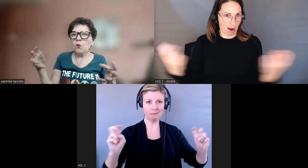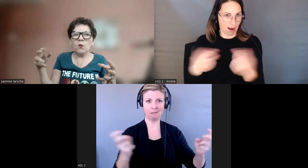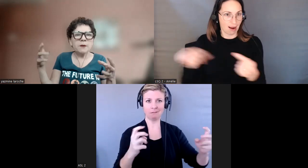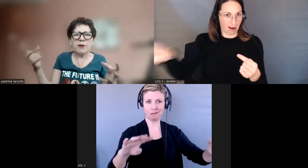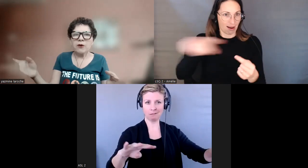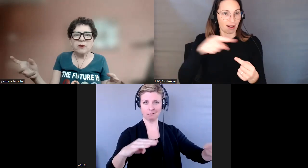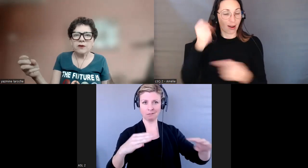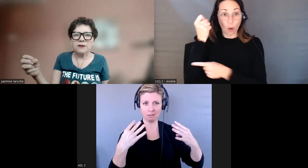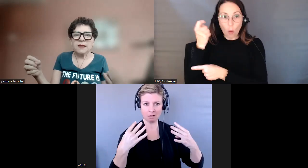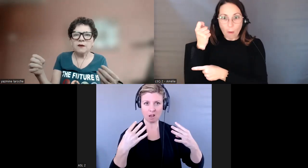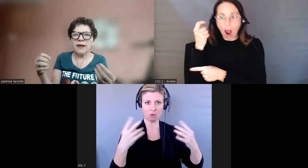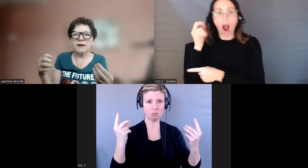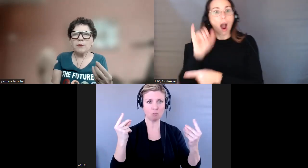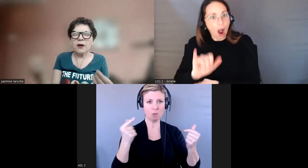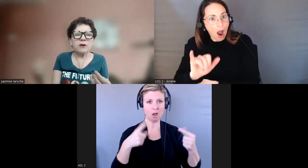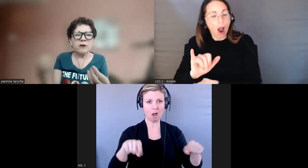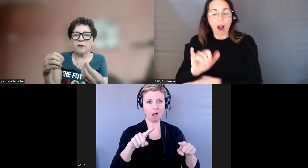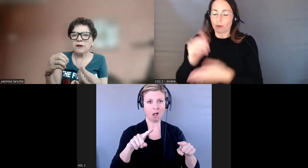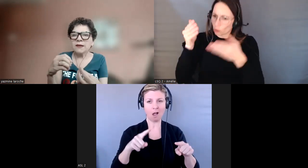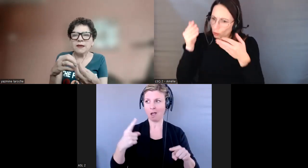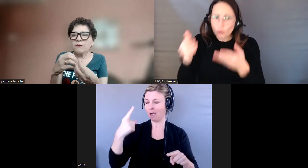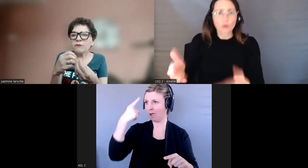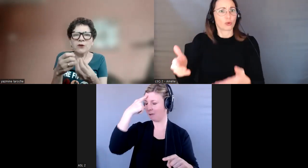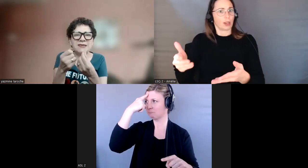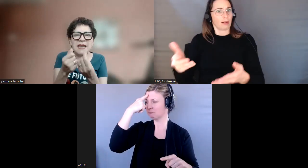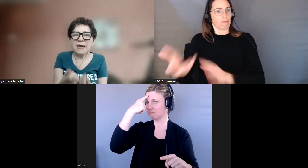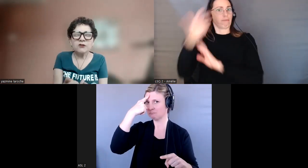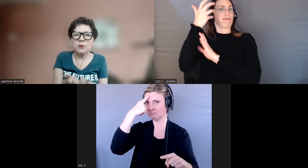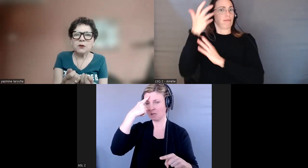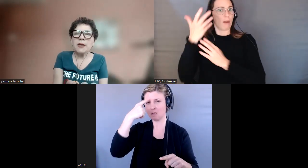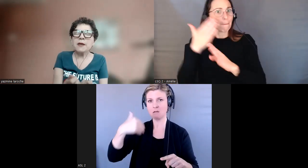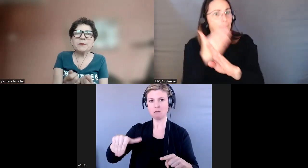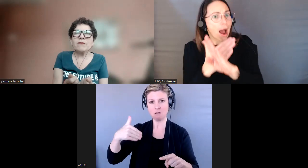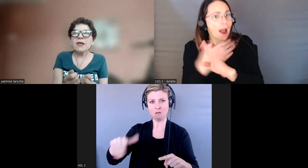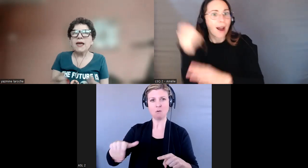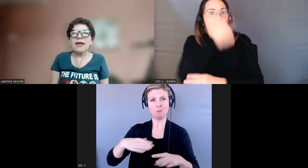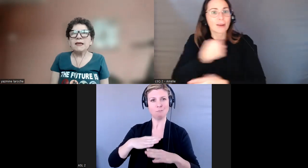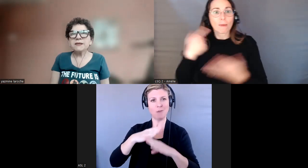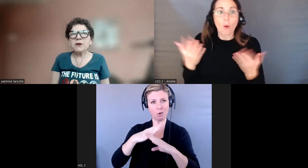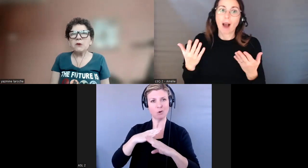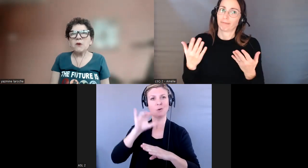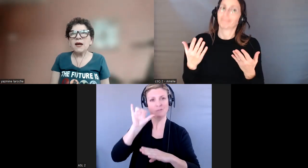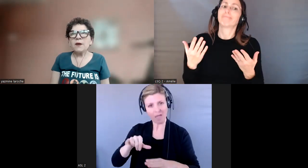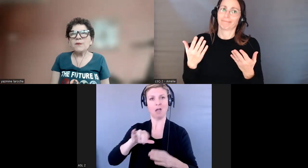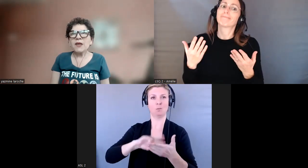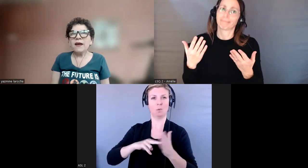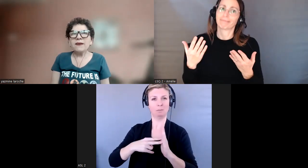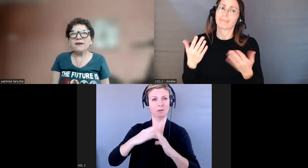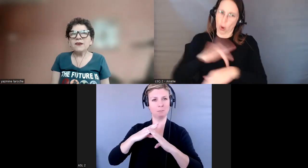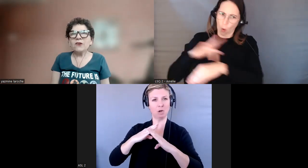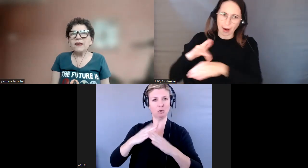what a barrier is and and a barrier in like a very tangible way and so um I you know I